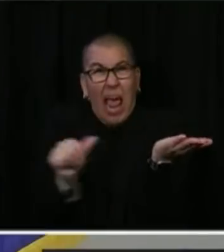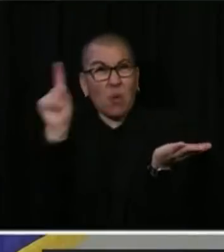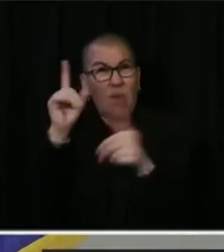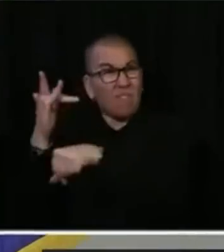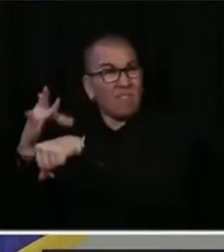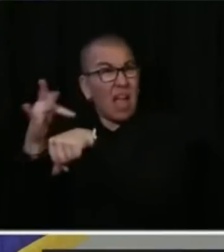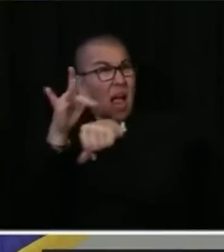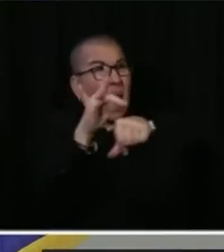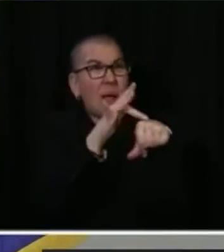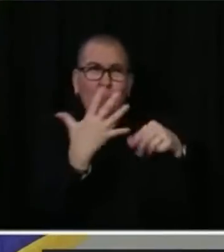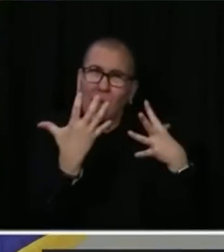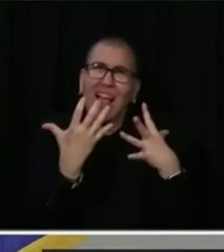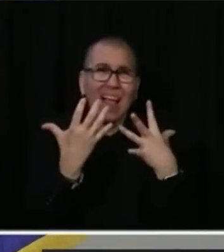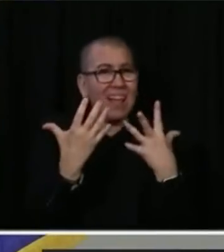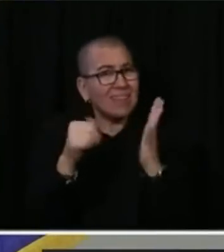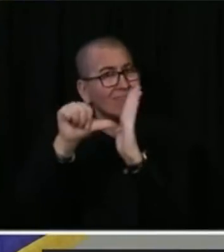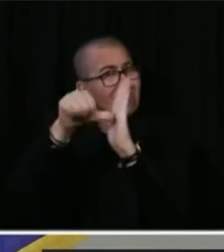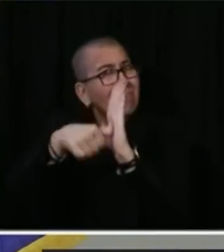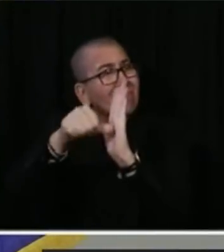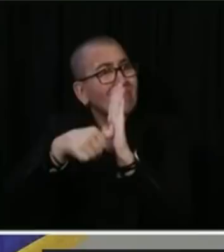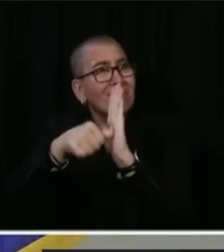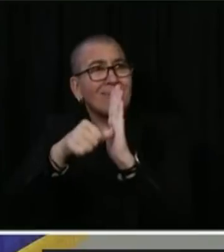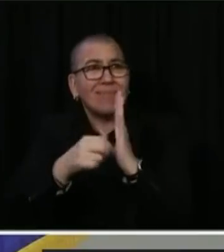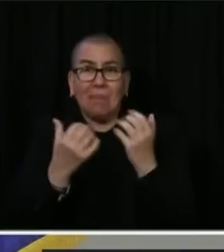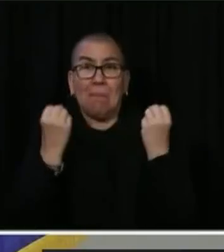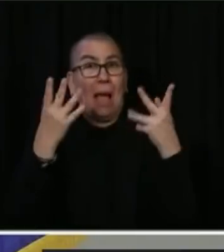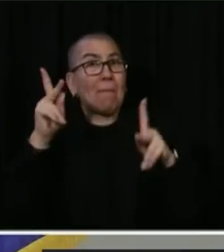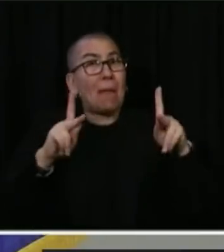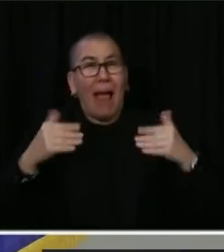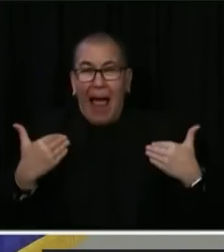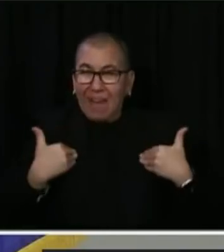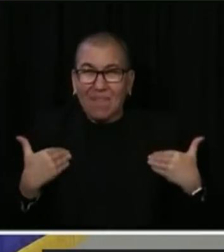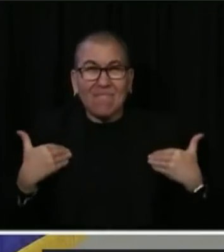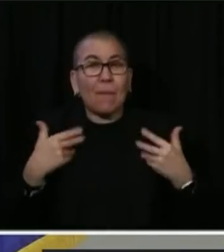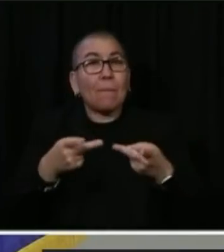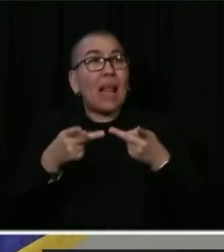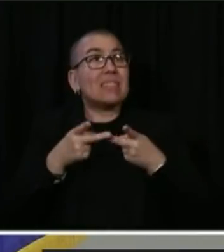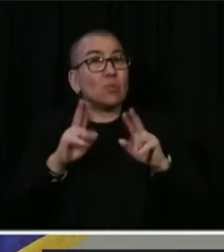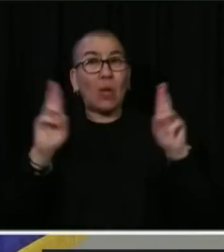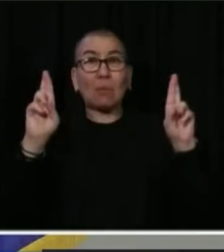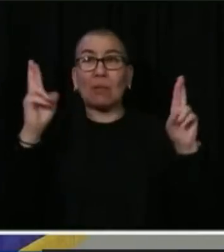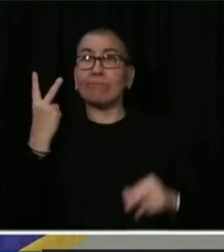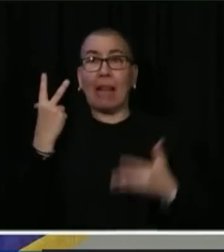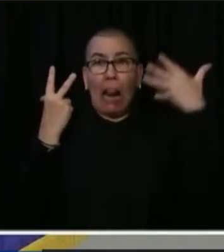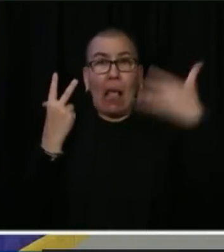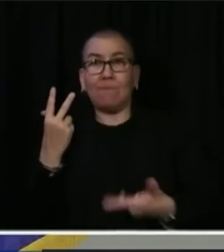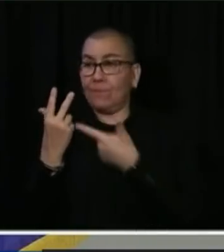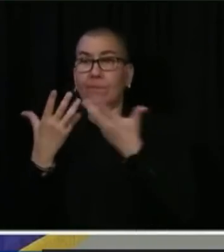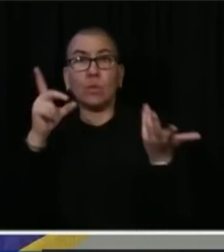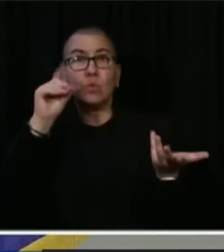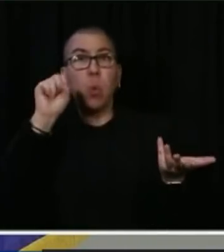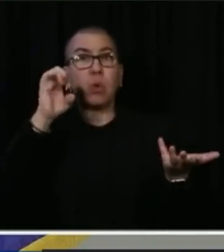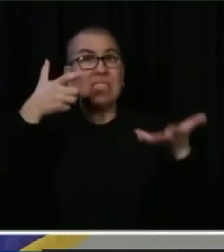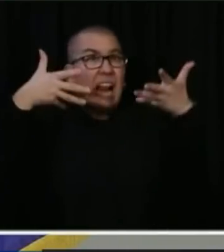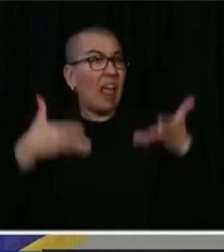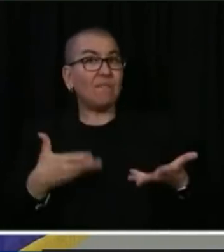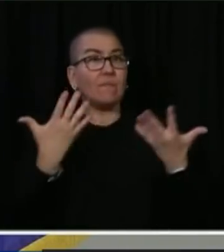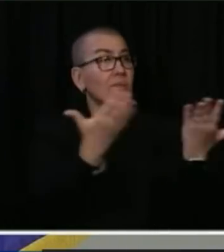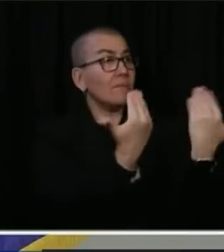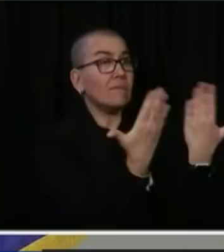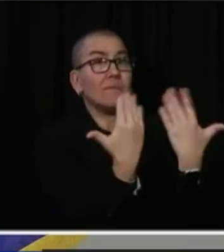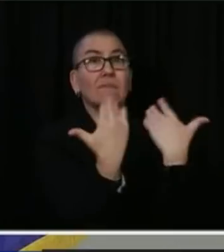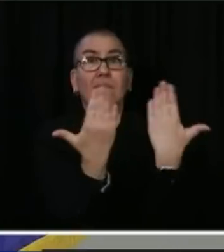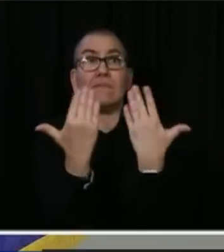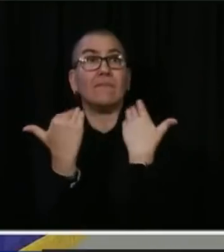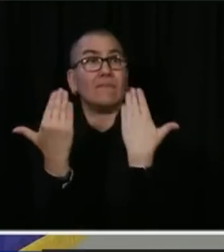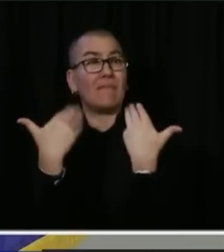DOCTORS.